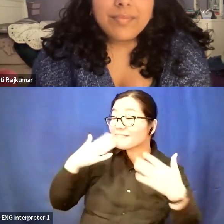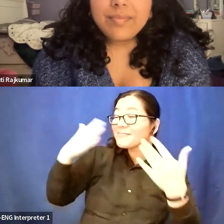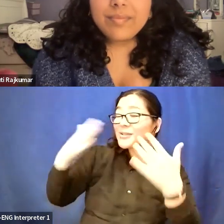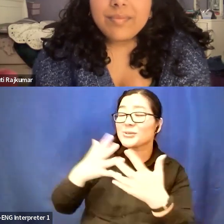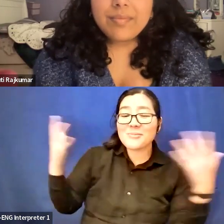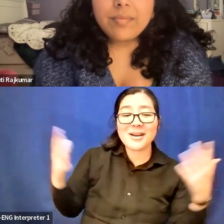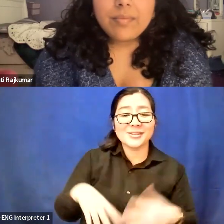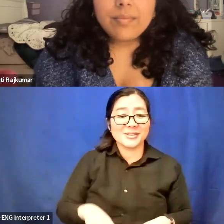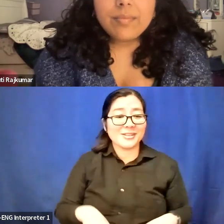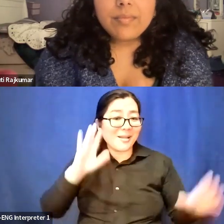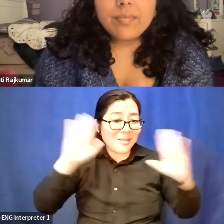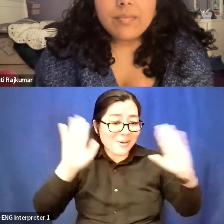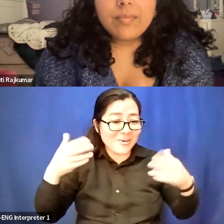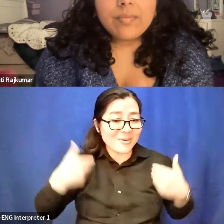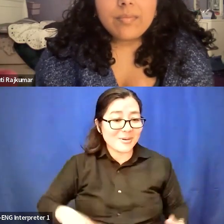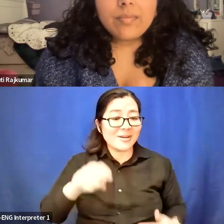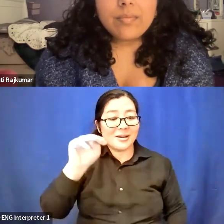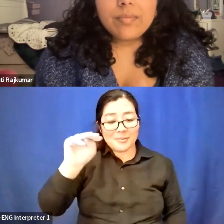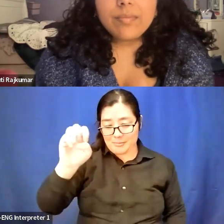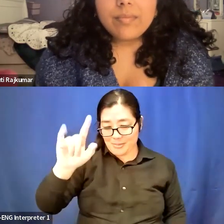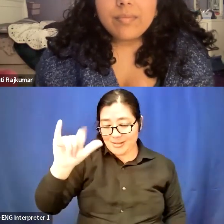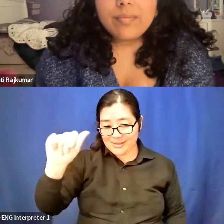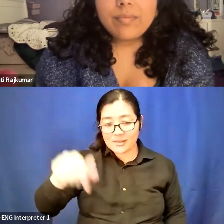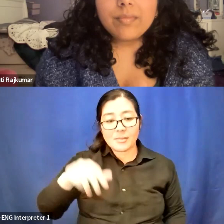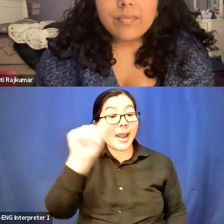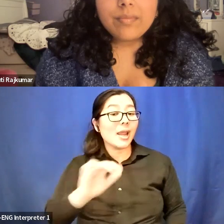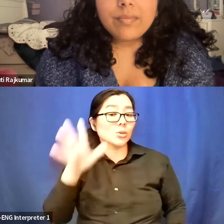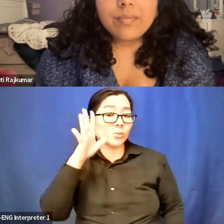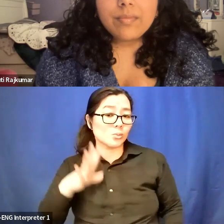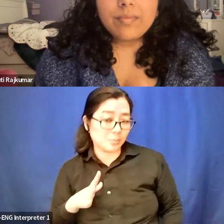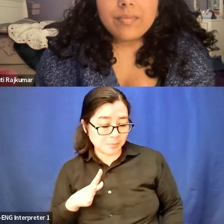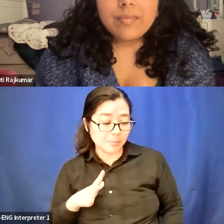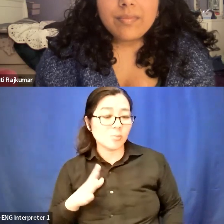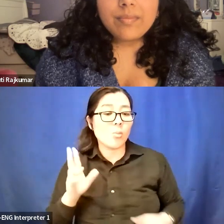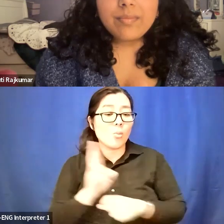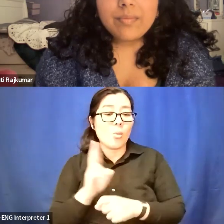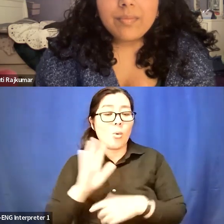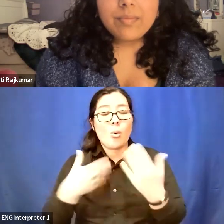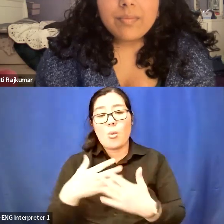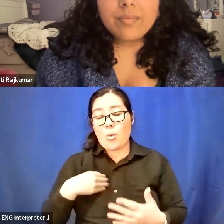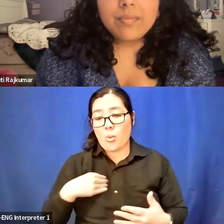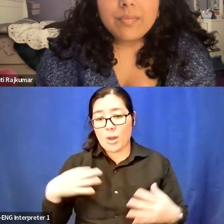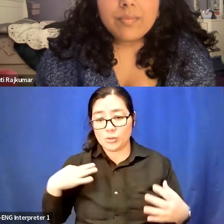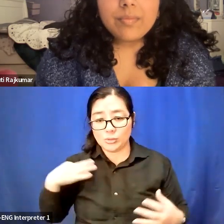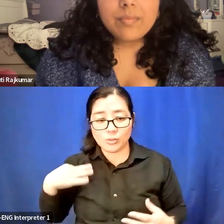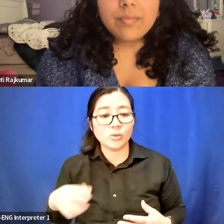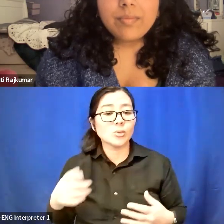Hi everyone. I am Melissa. I am an Asian woman wearing a white shirt with a red Harvard lanyard